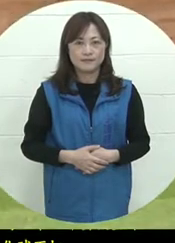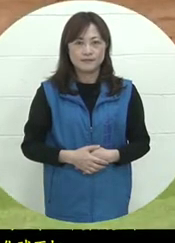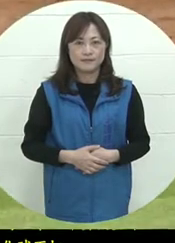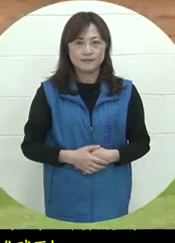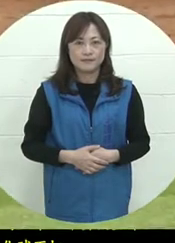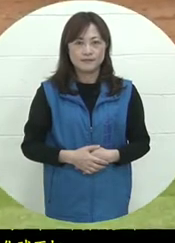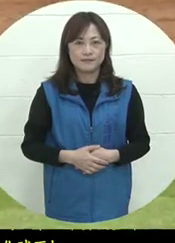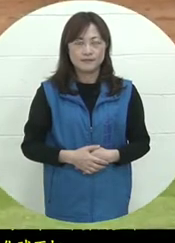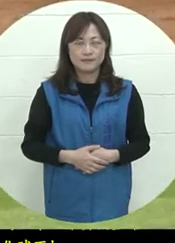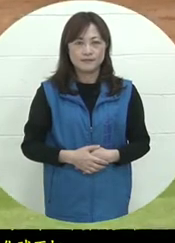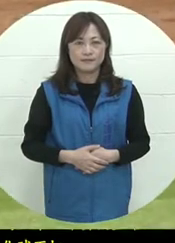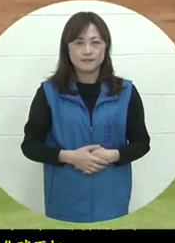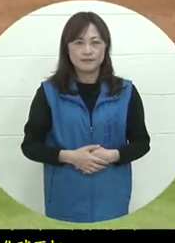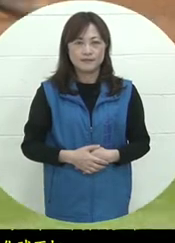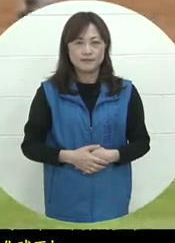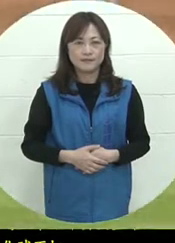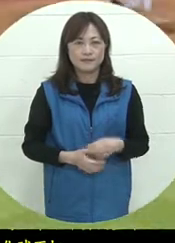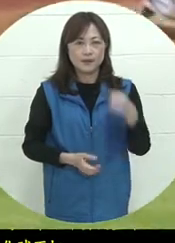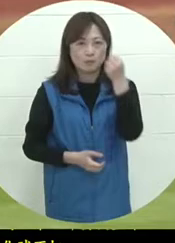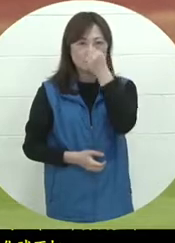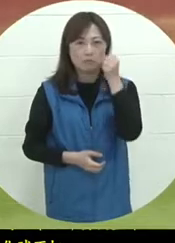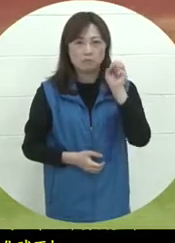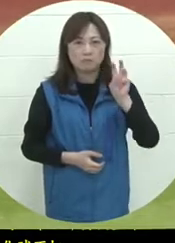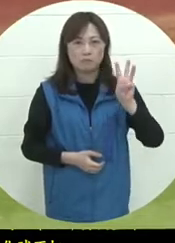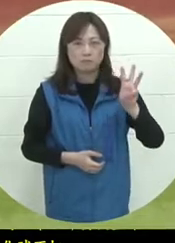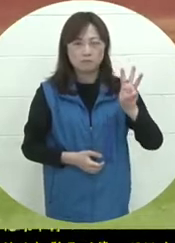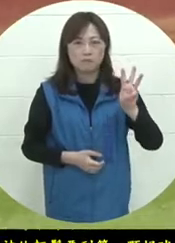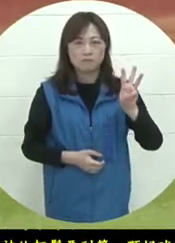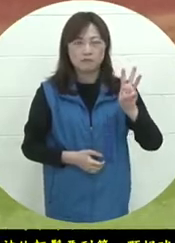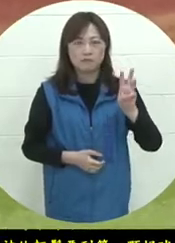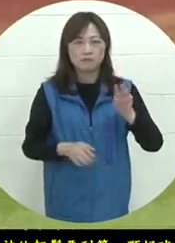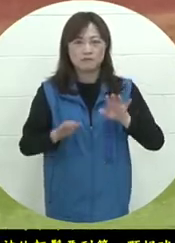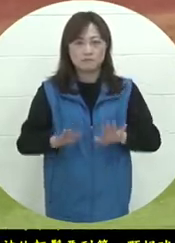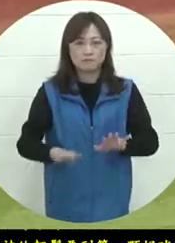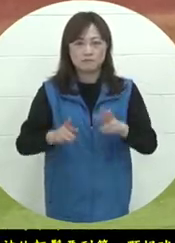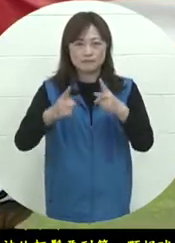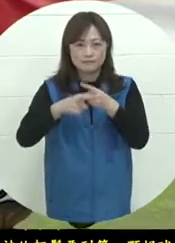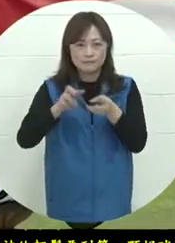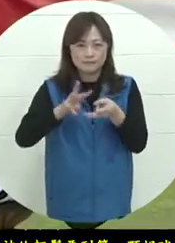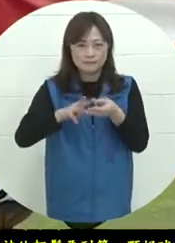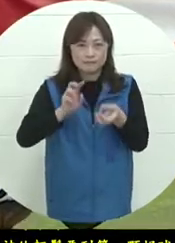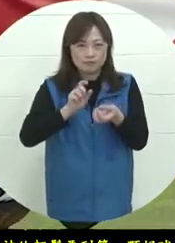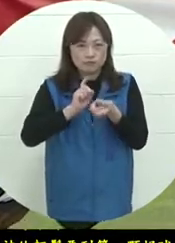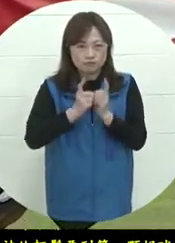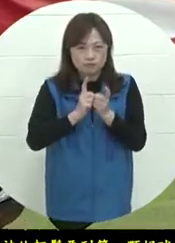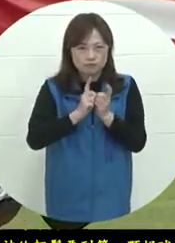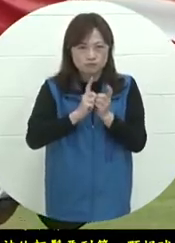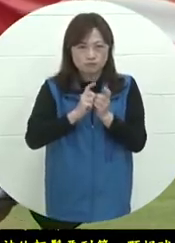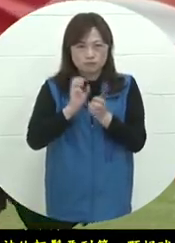Fortunately, in the case of three bad balls, Oda deliberately slowed down the ball speed a little